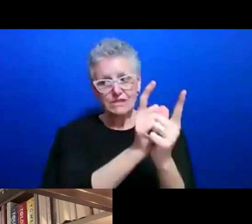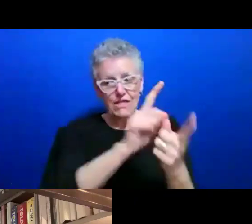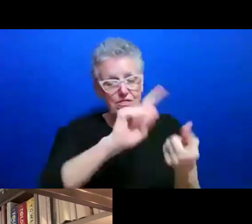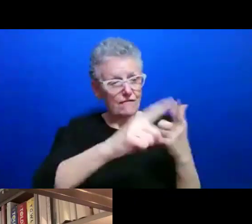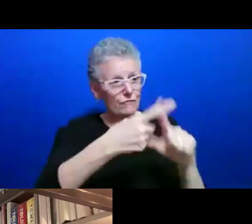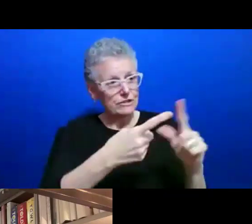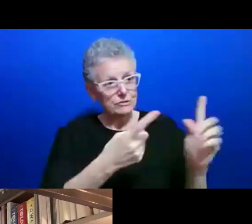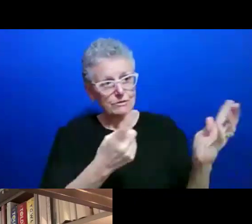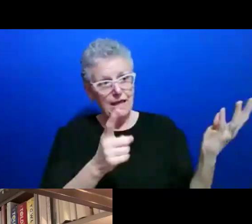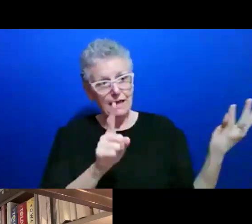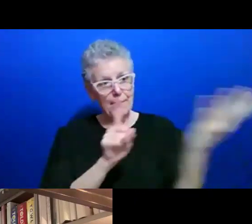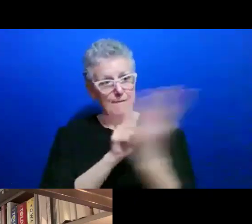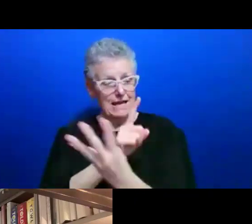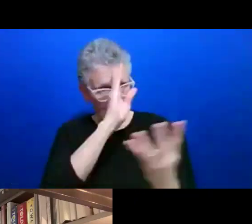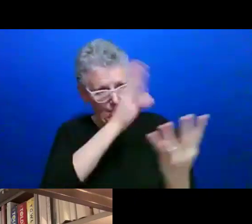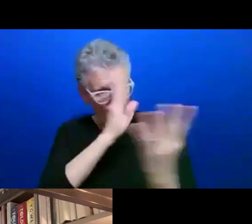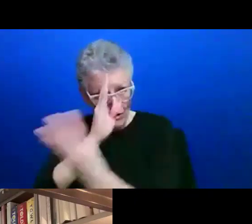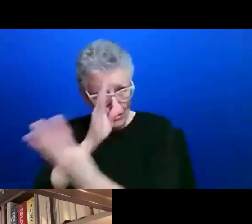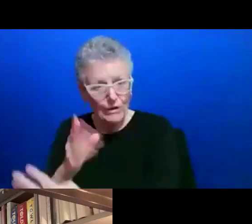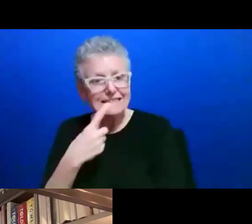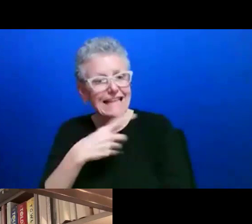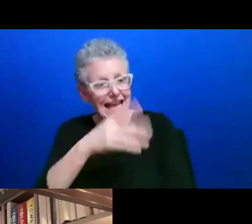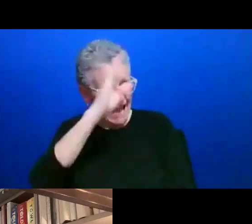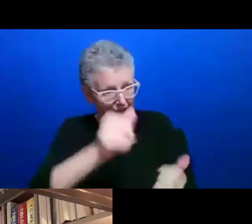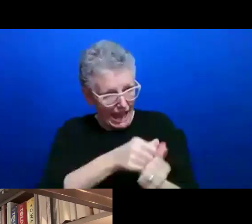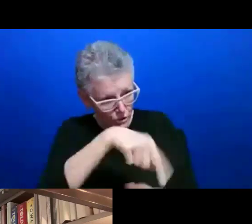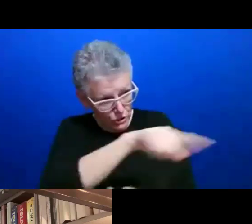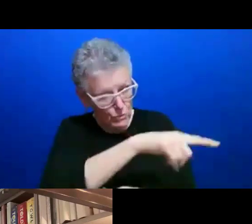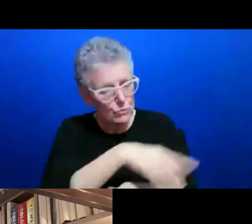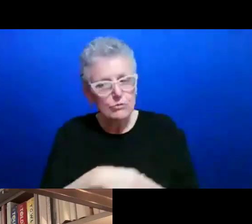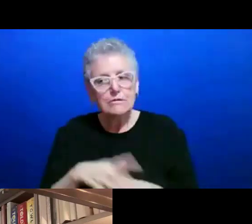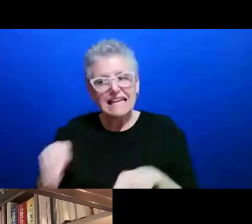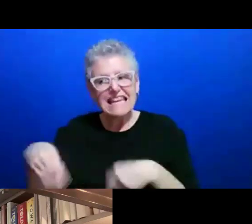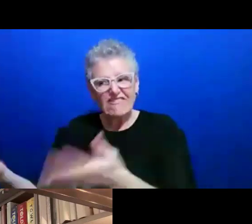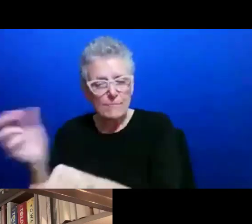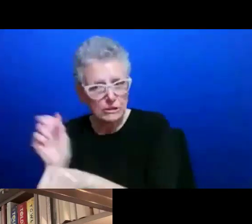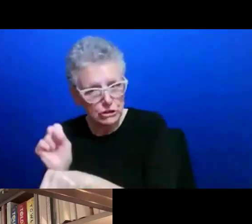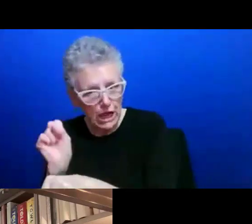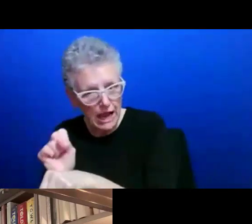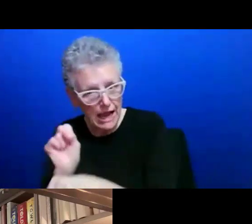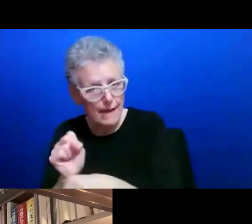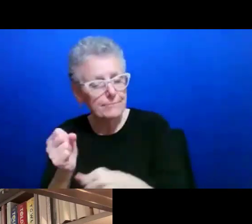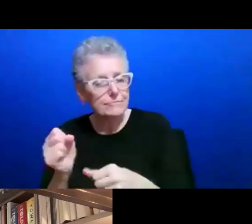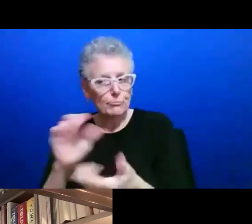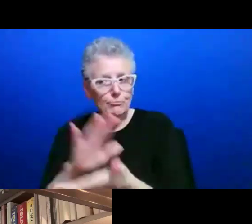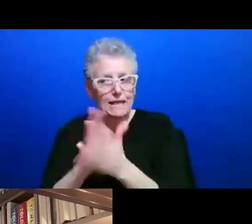and say, "Hi, how are you?" Or just getting used